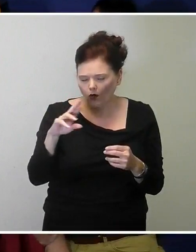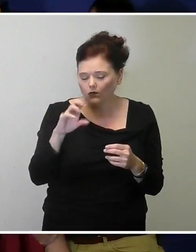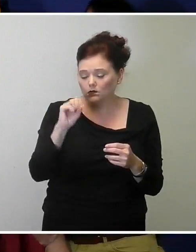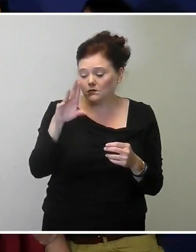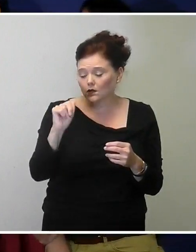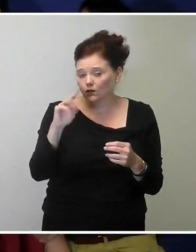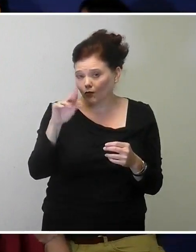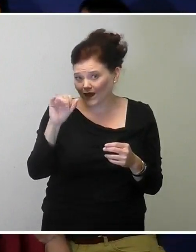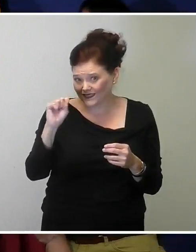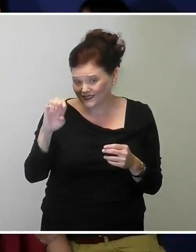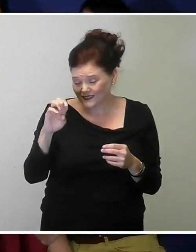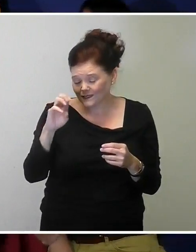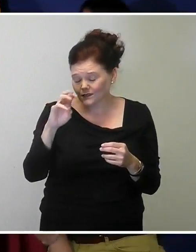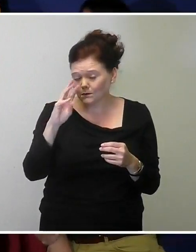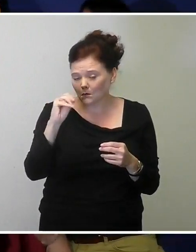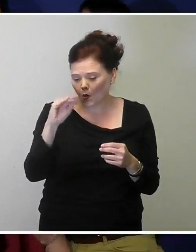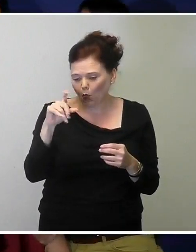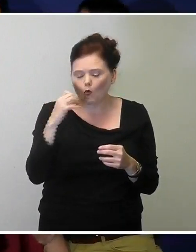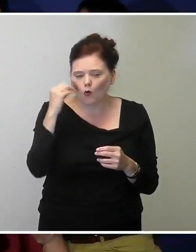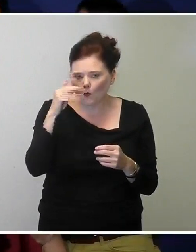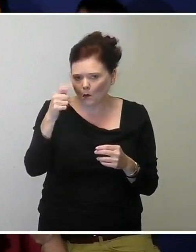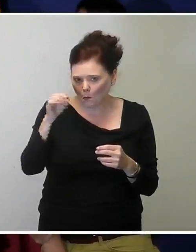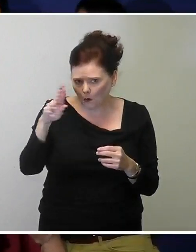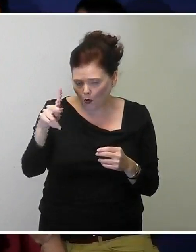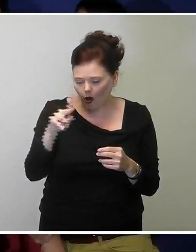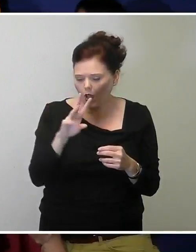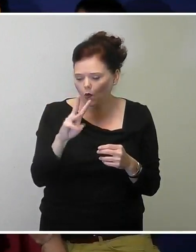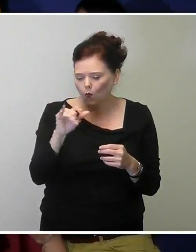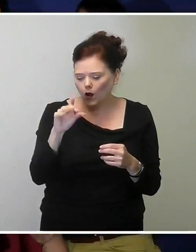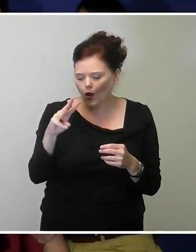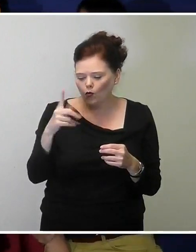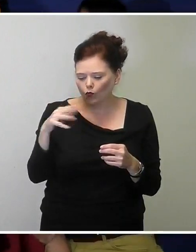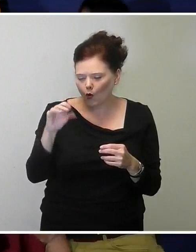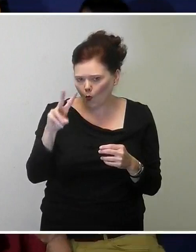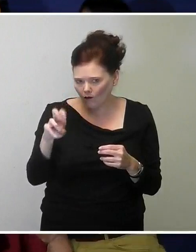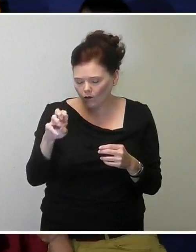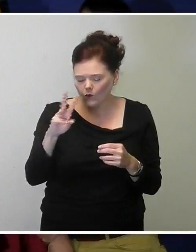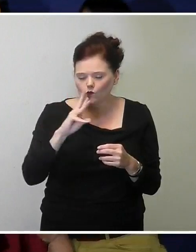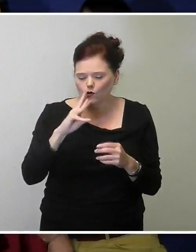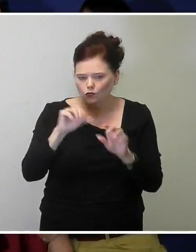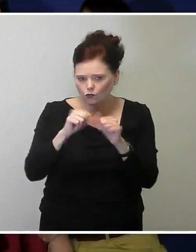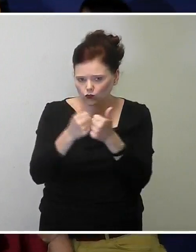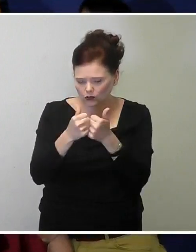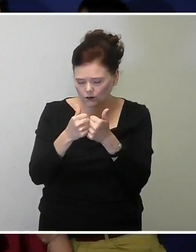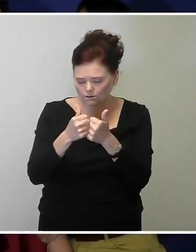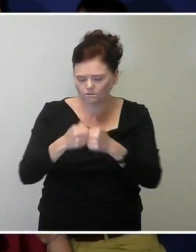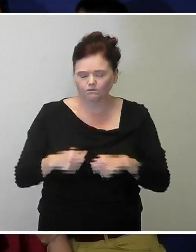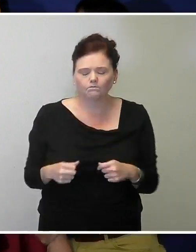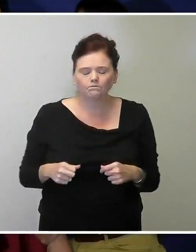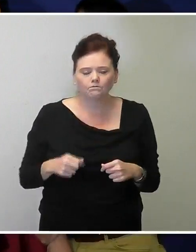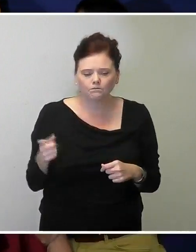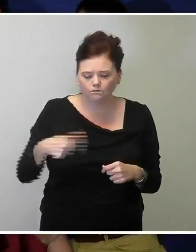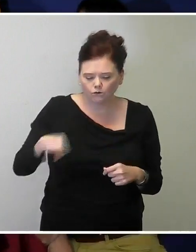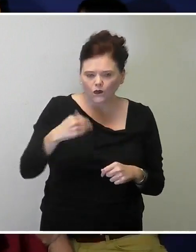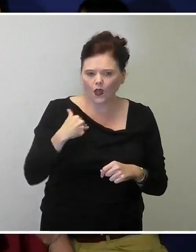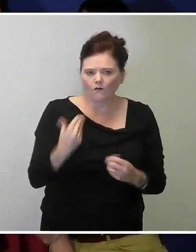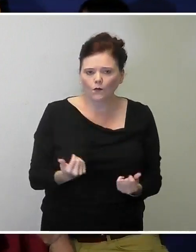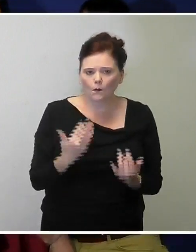BOIL WATER ADVISORIES ISSUED IN OAK HARBOR IN HANCOCK COUNTY. SUNRISE MOBILE HOME PARK IN